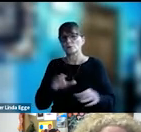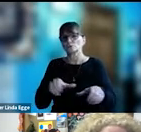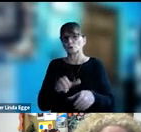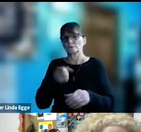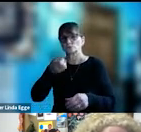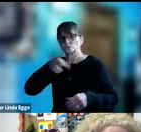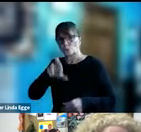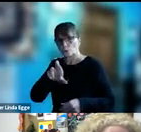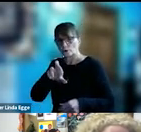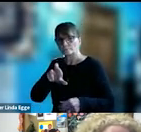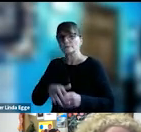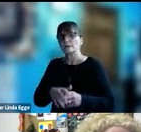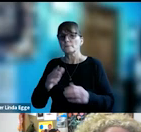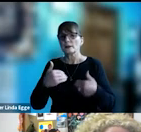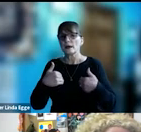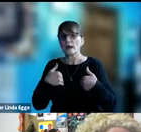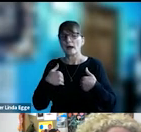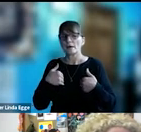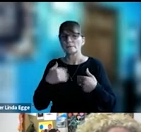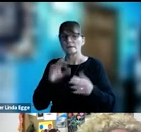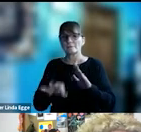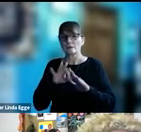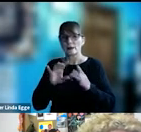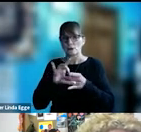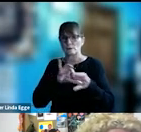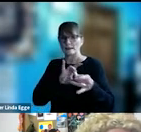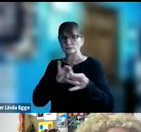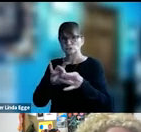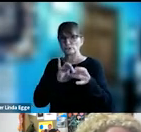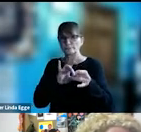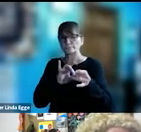But finding relationships with various providers in the city